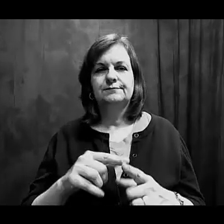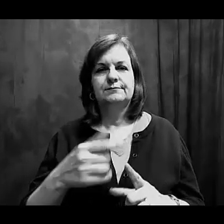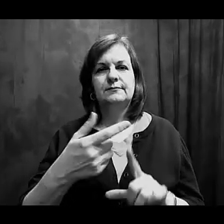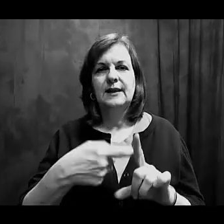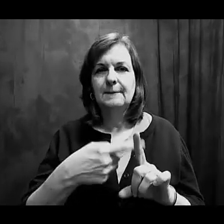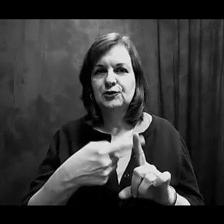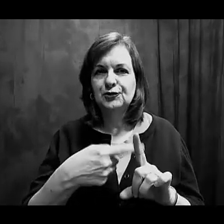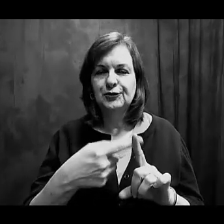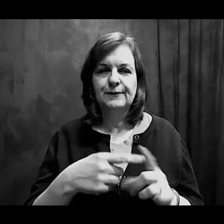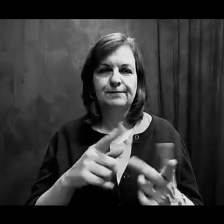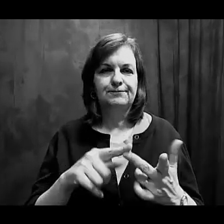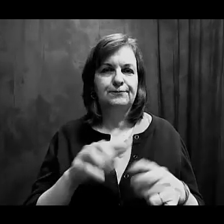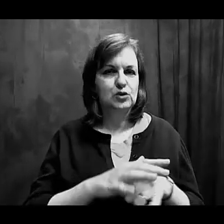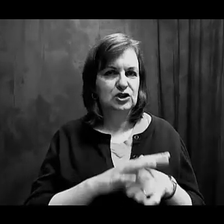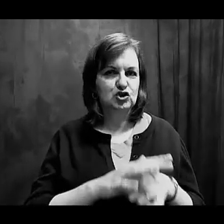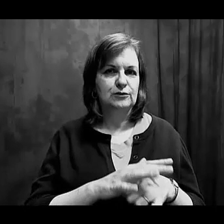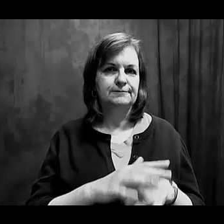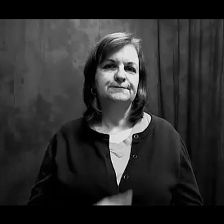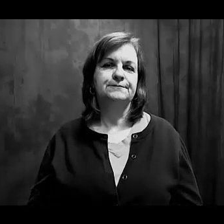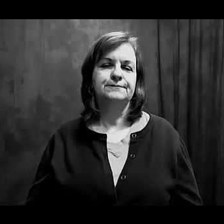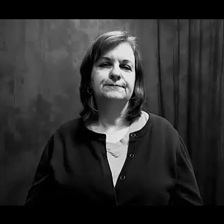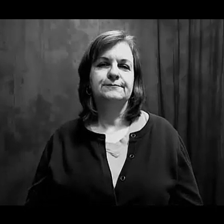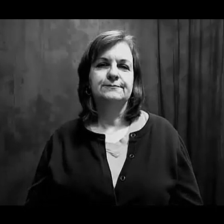pressure